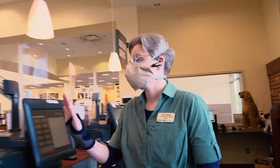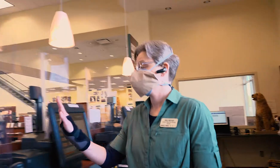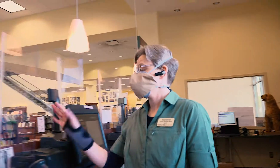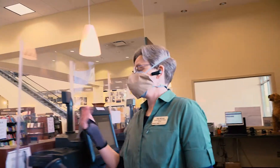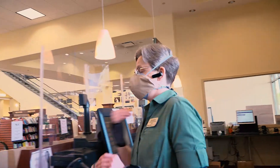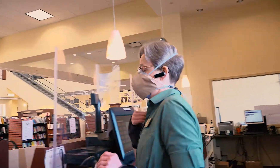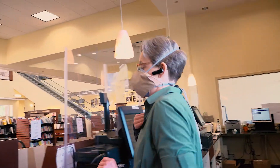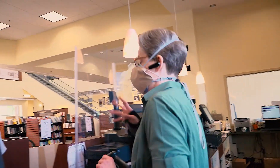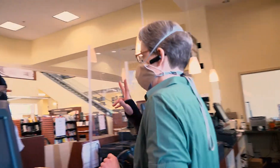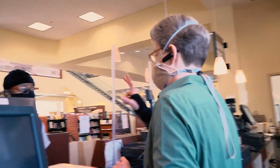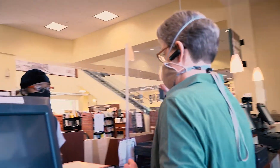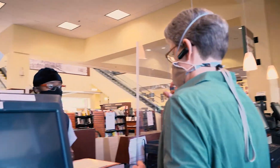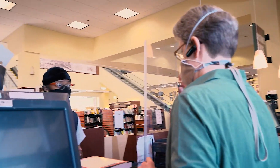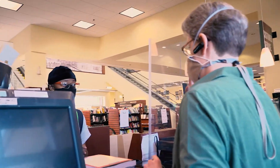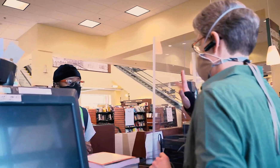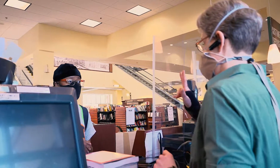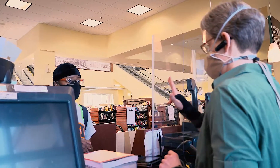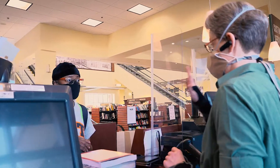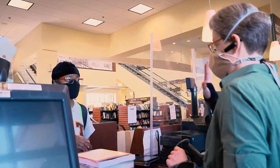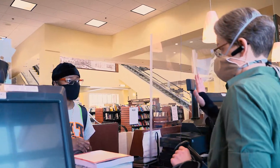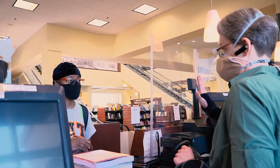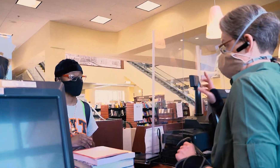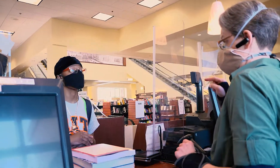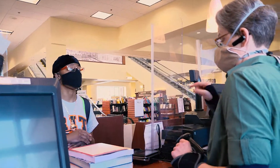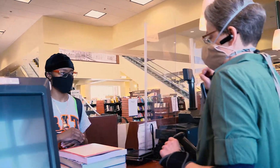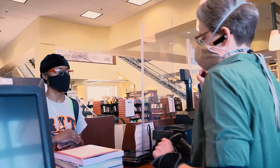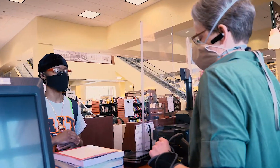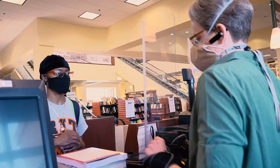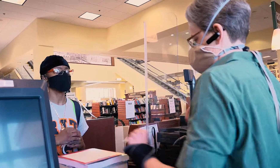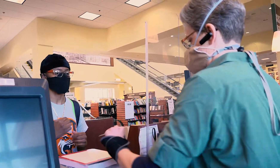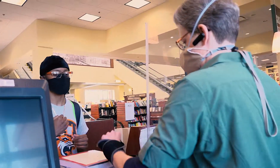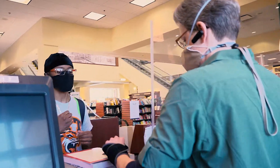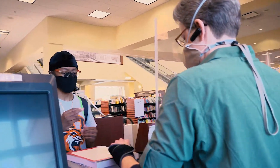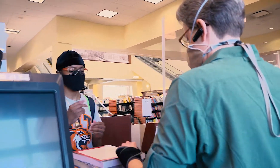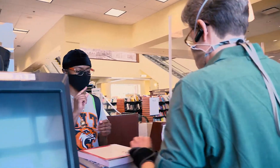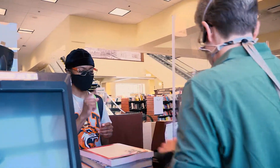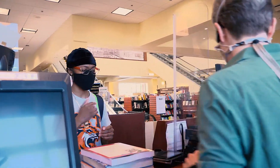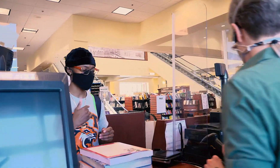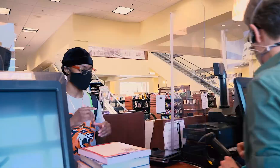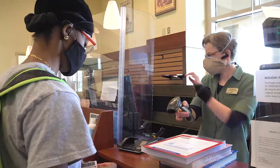YOU HAVE $335 IN YOUR ACCOUNT. SURE. OK.